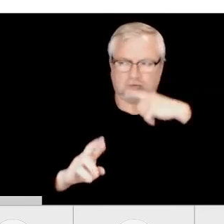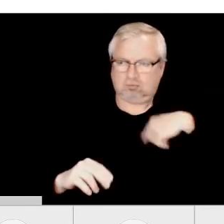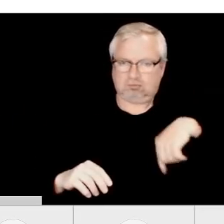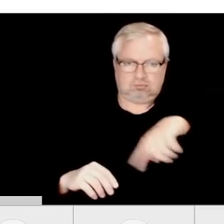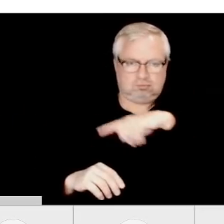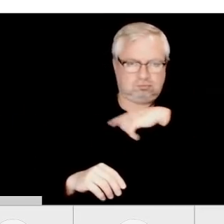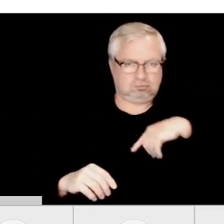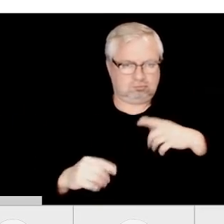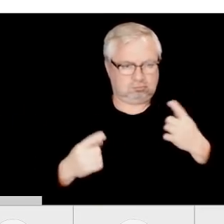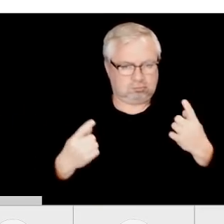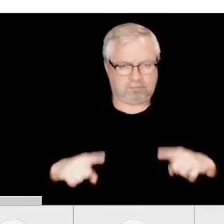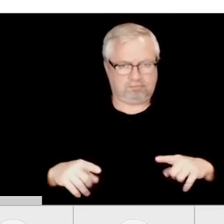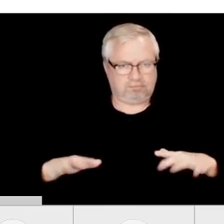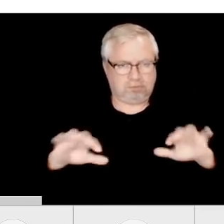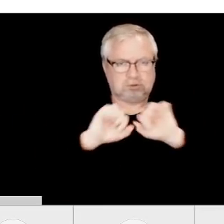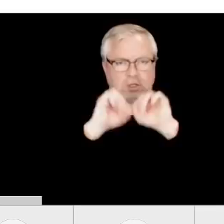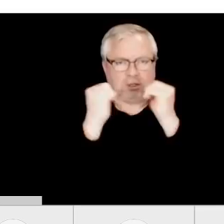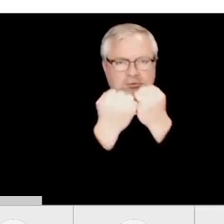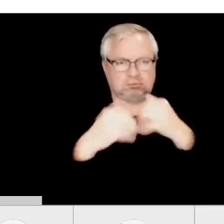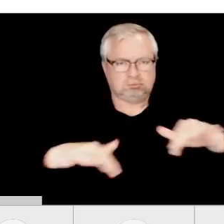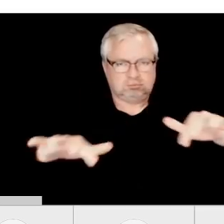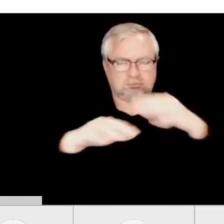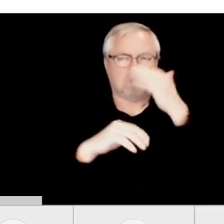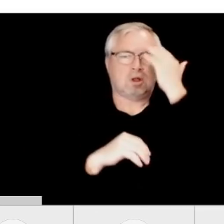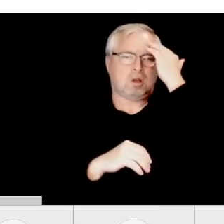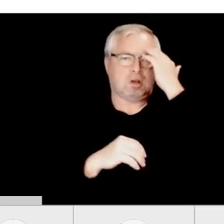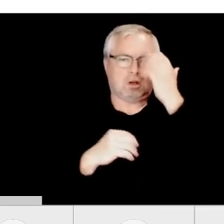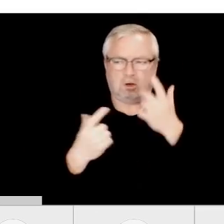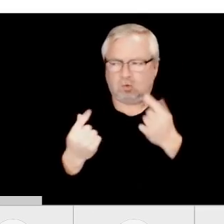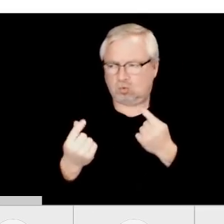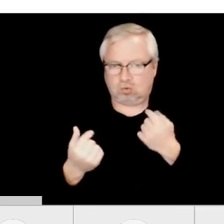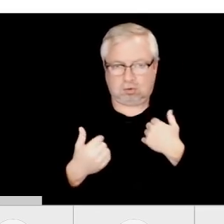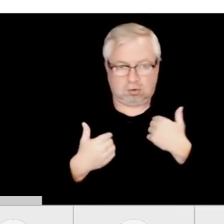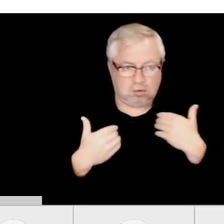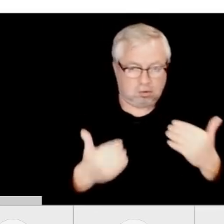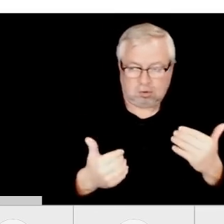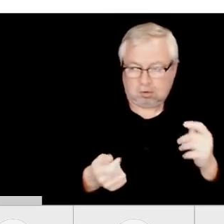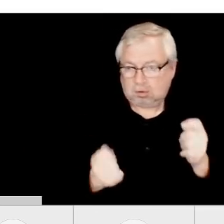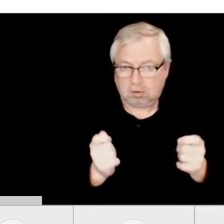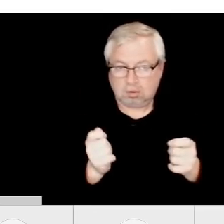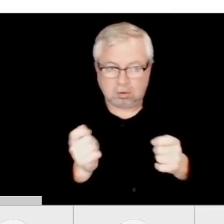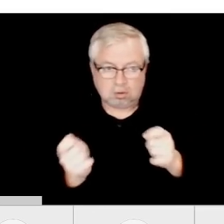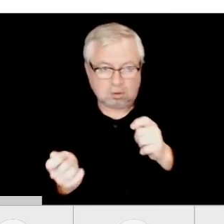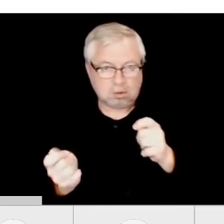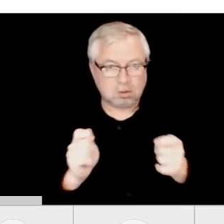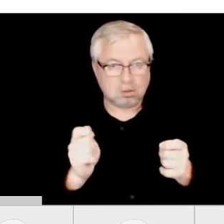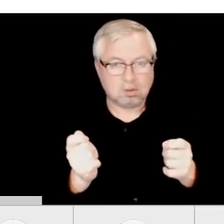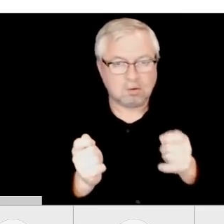in time or specific degrees of change. But that's really not how the model is intended to be used.